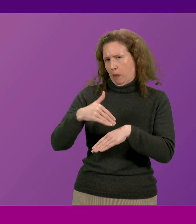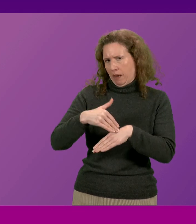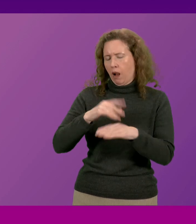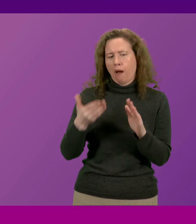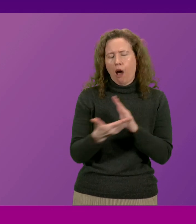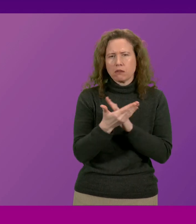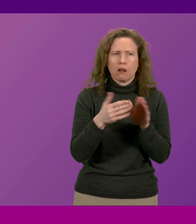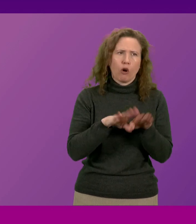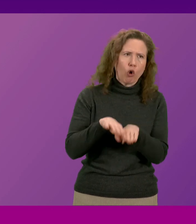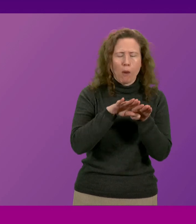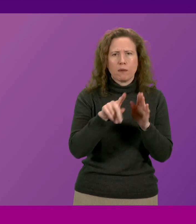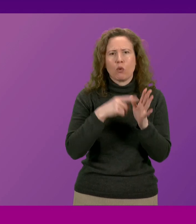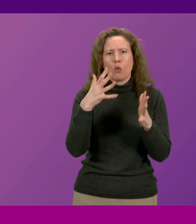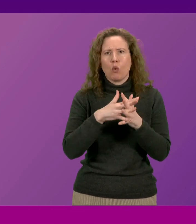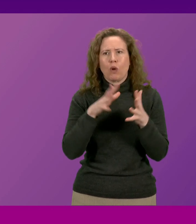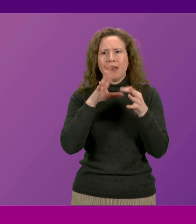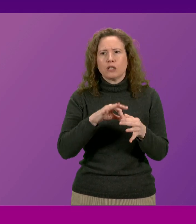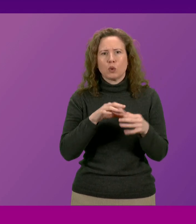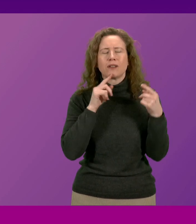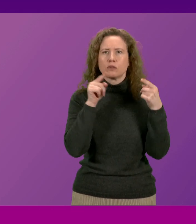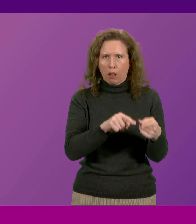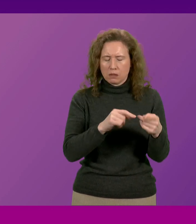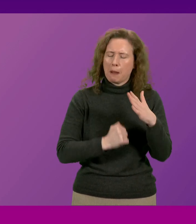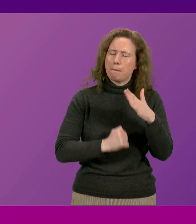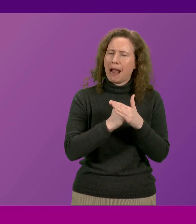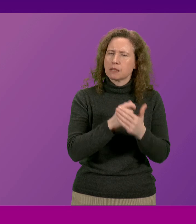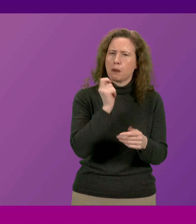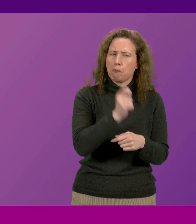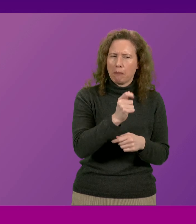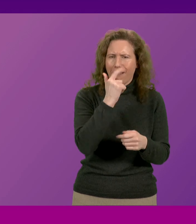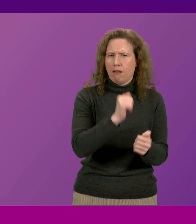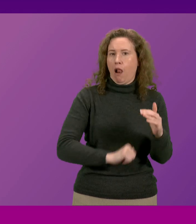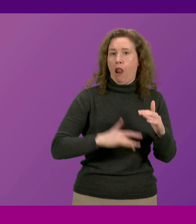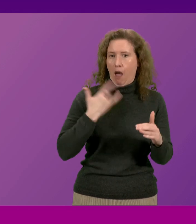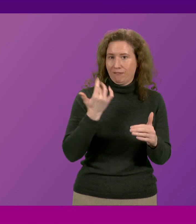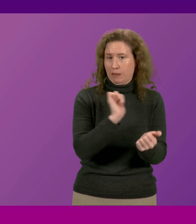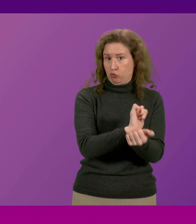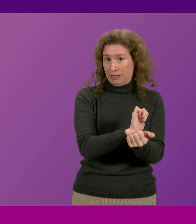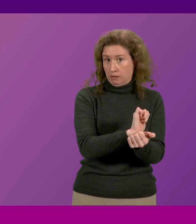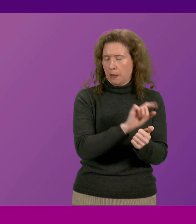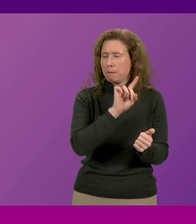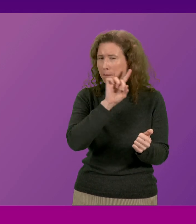law of assault, and carries maximum penalties of up to life imprisonment. However, we constantly